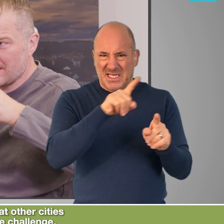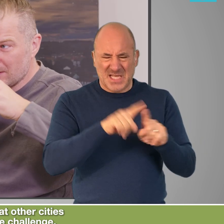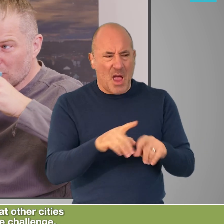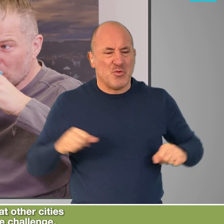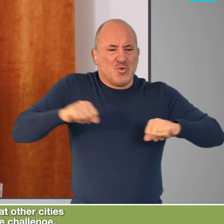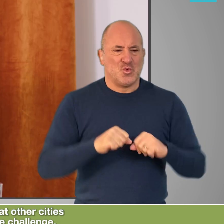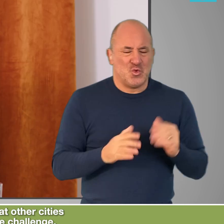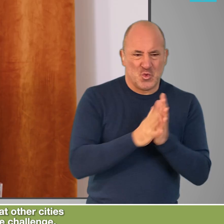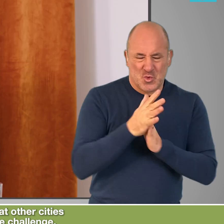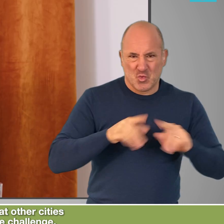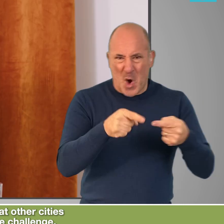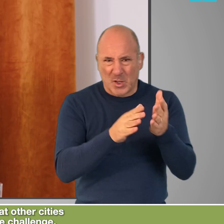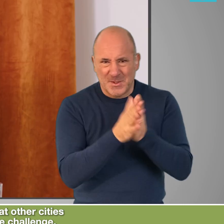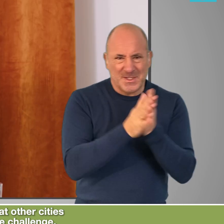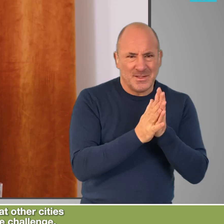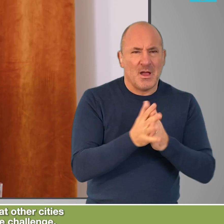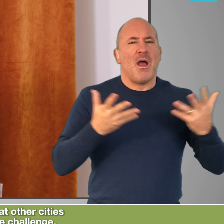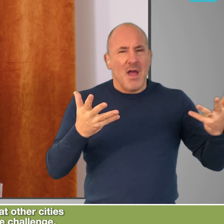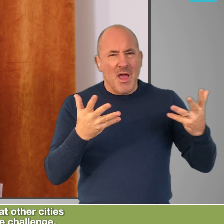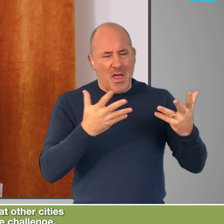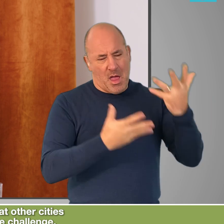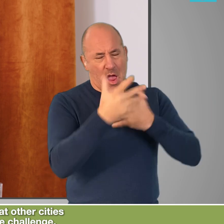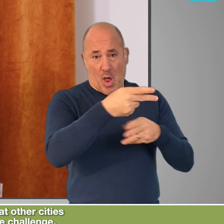and it's good to see that other cities are stepping up to the challenge.